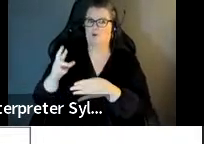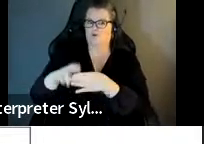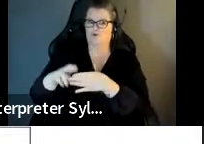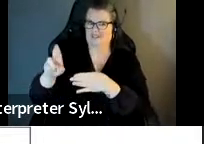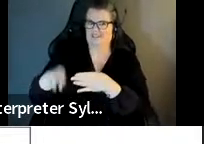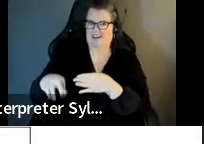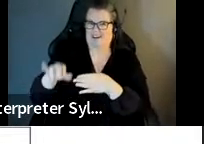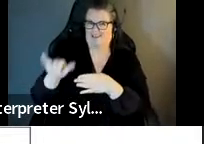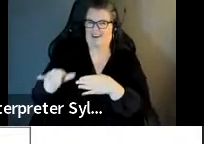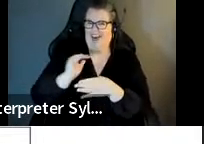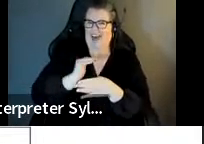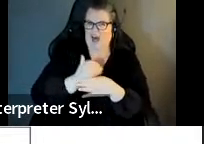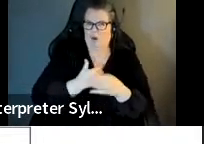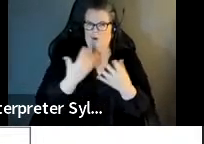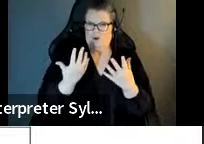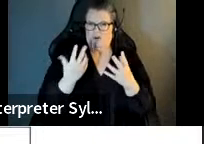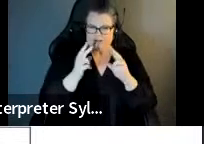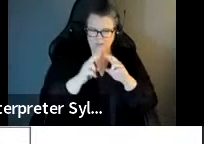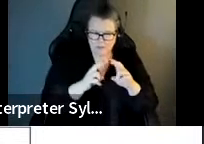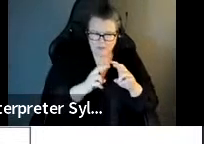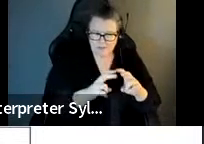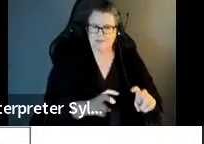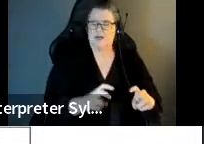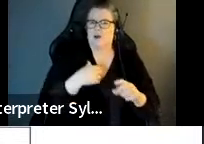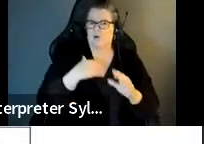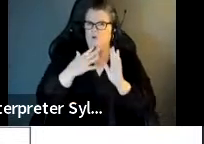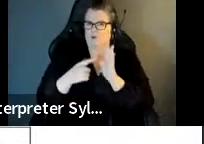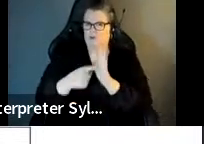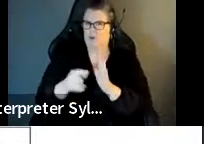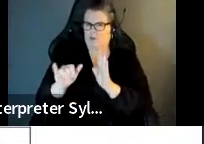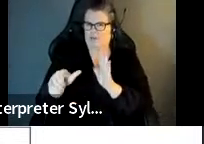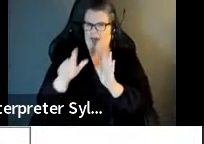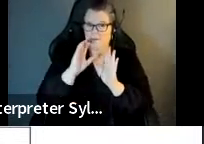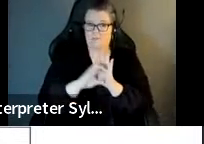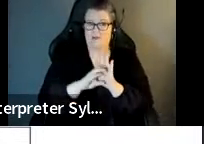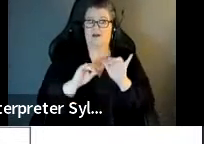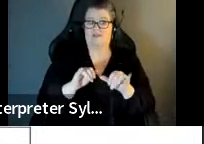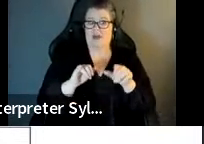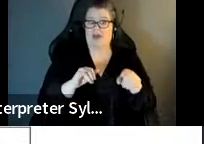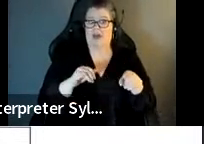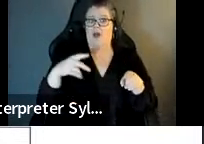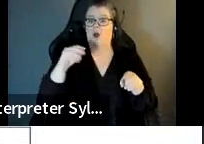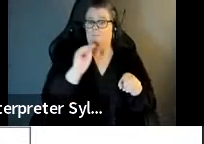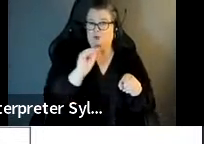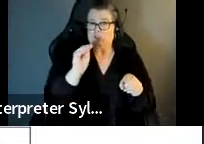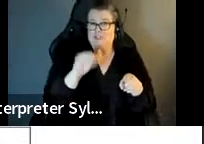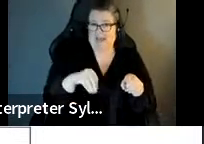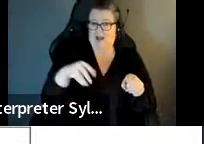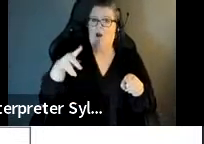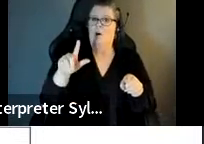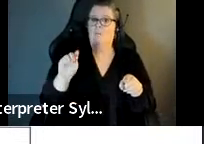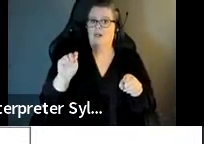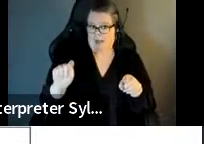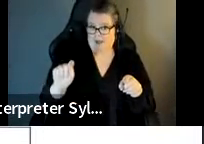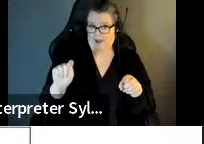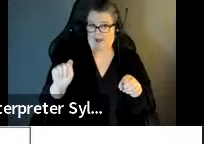this image. This is showing a percentile plot of our, of three different populations.